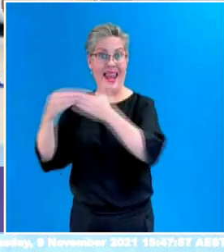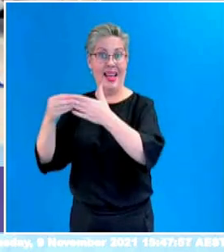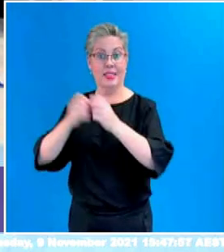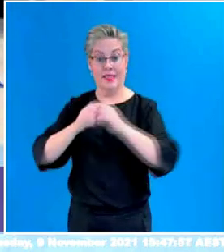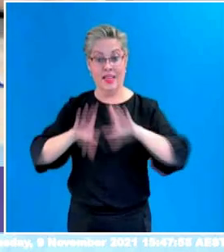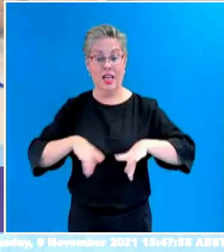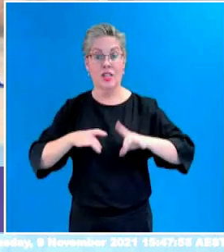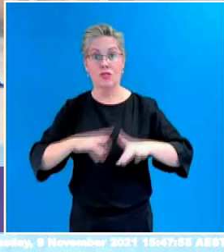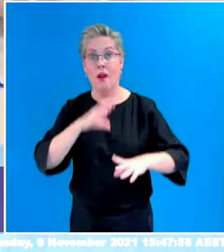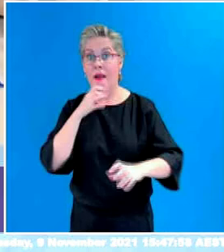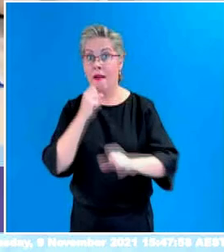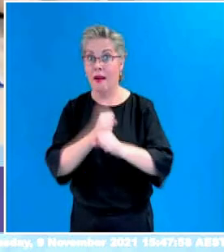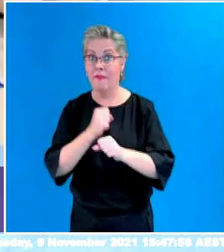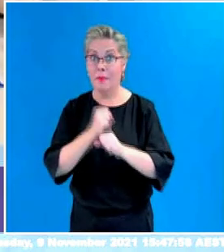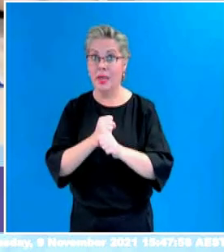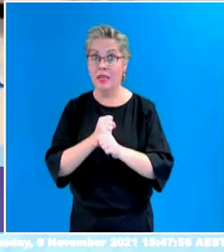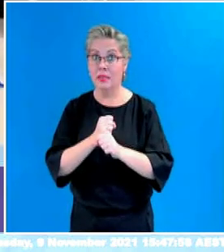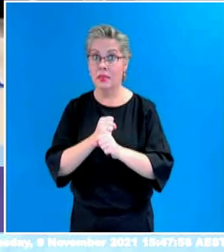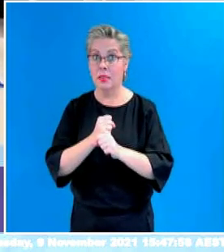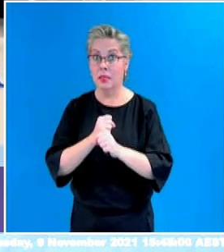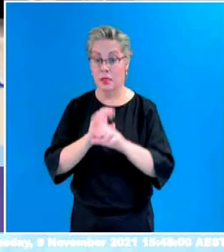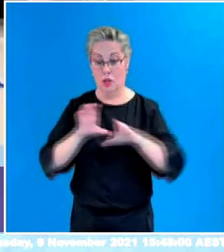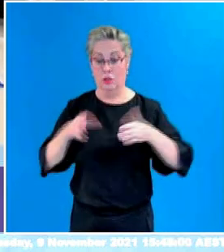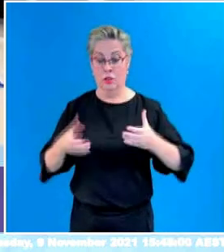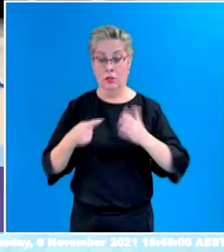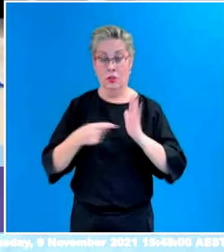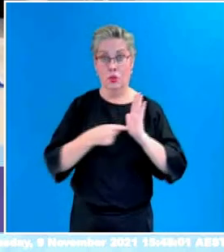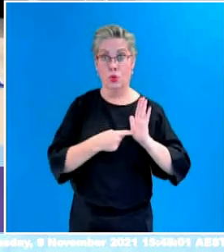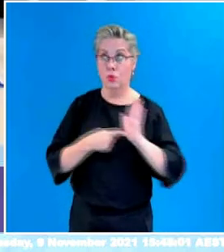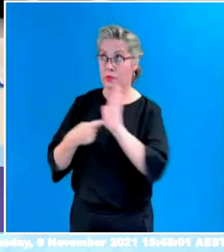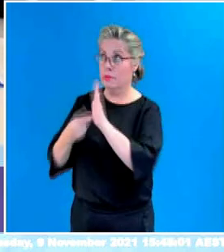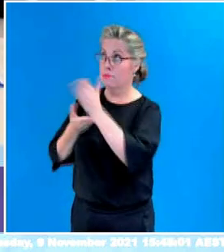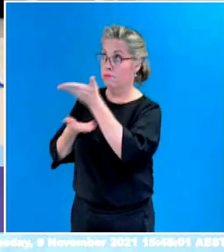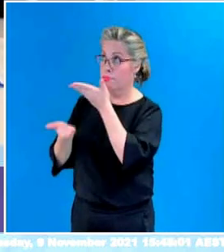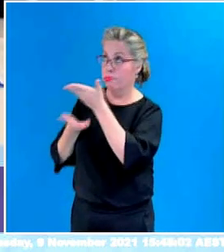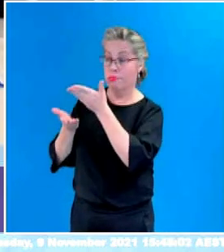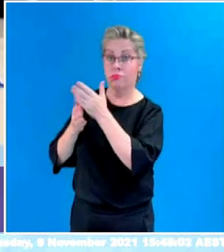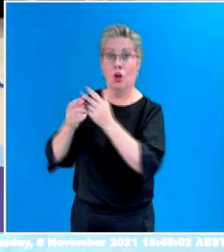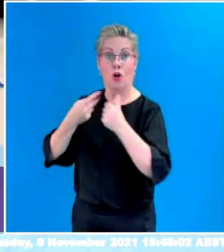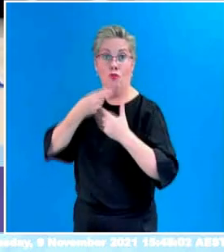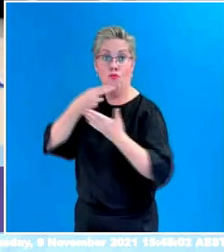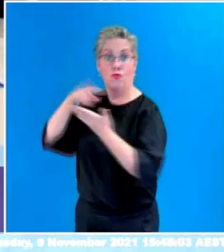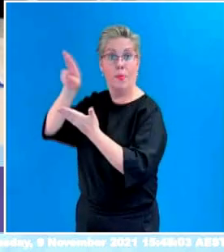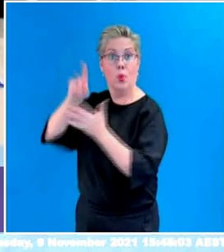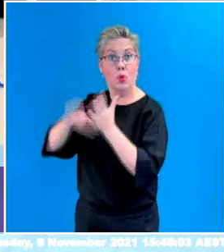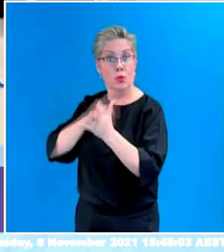We then have a role in advising all relevant departments and agencies,